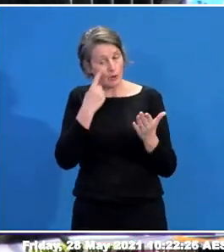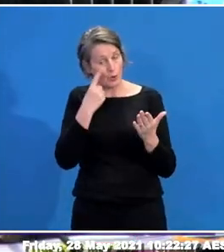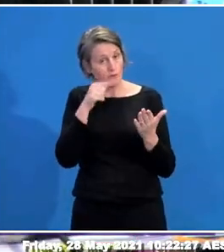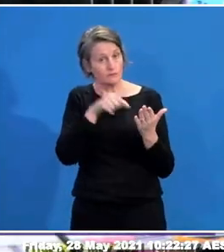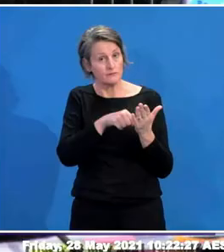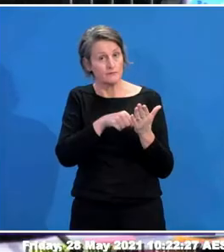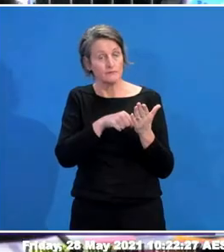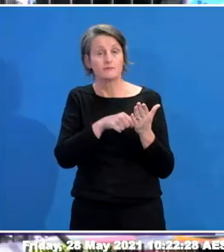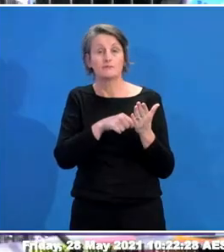Tab 187.